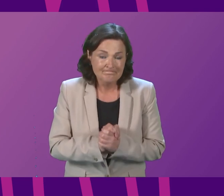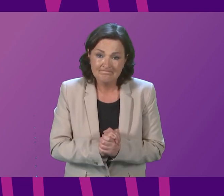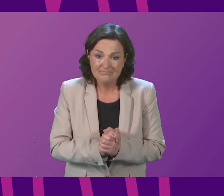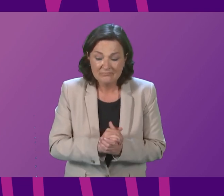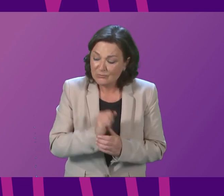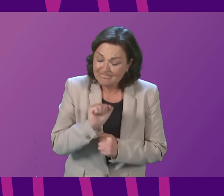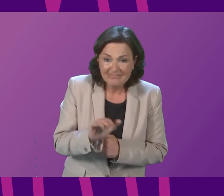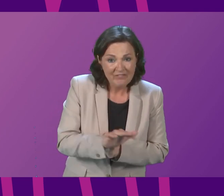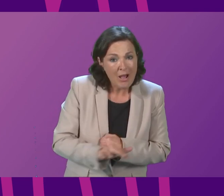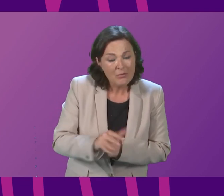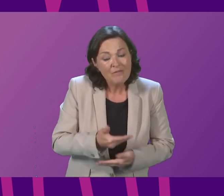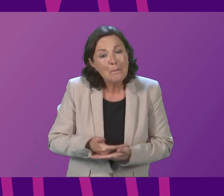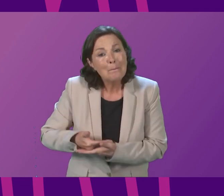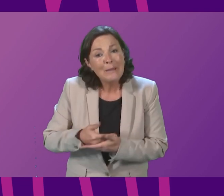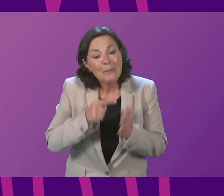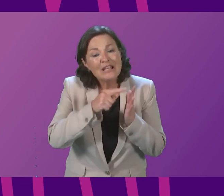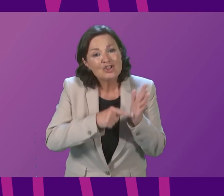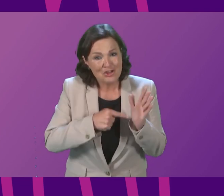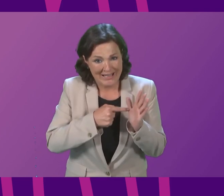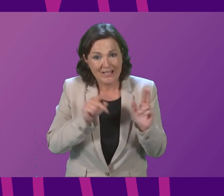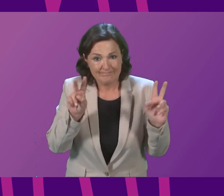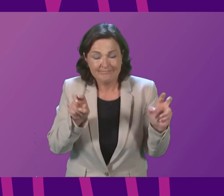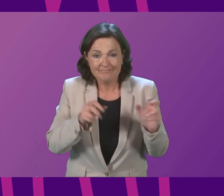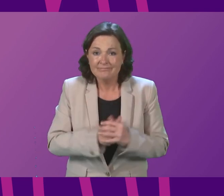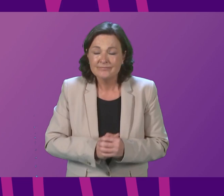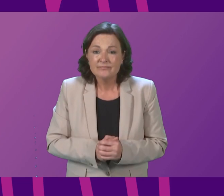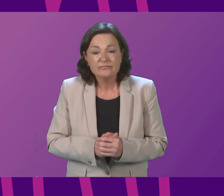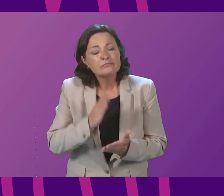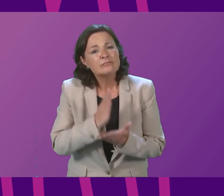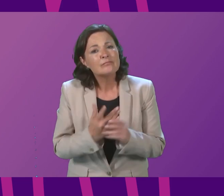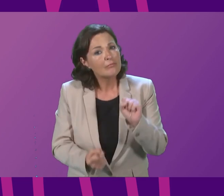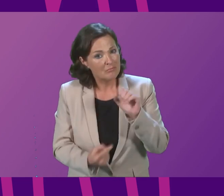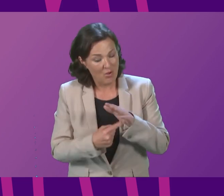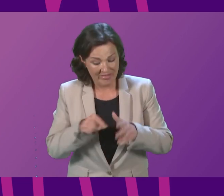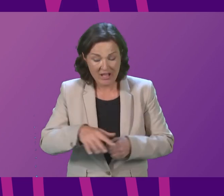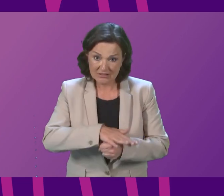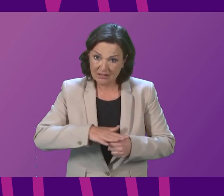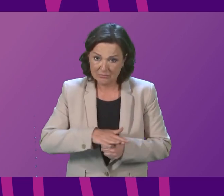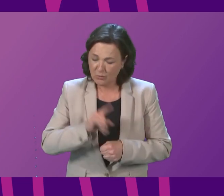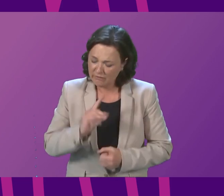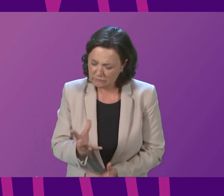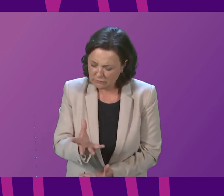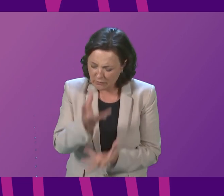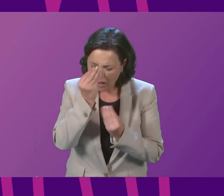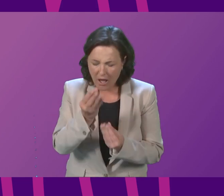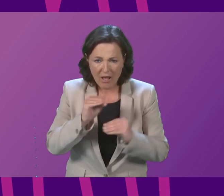ones of baby J. In such circumstances, it is really important that all lessons be learned fully.